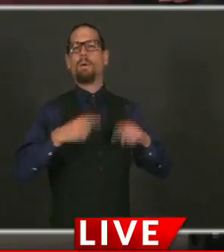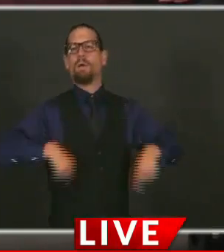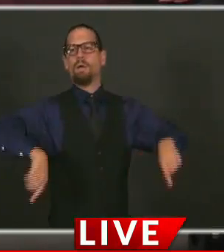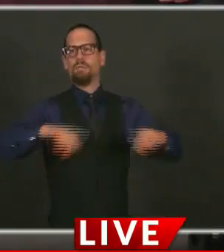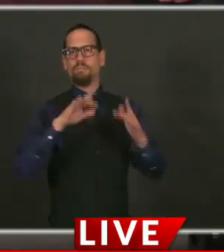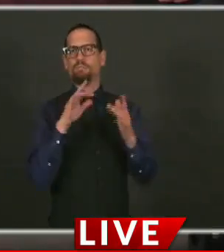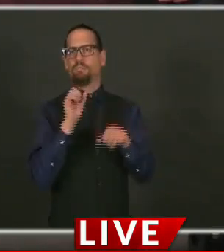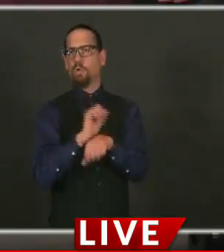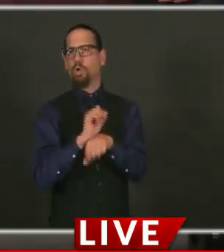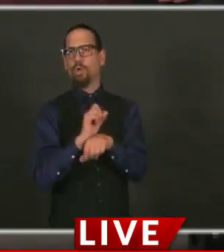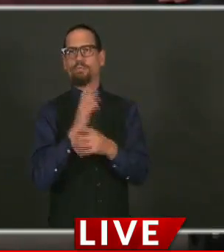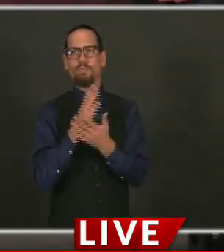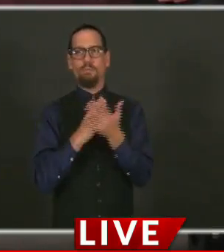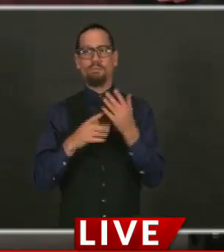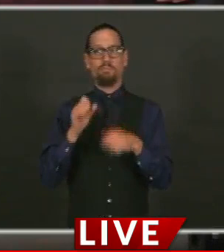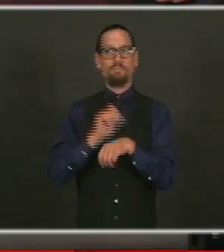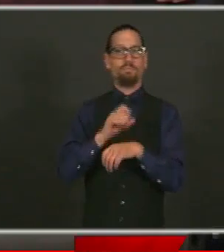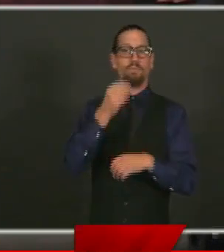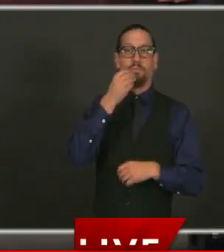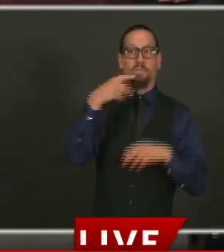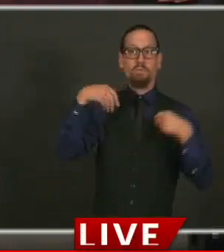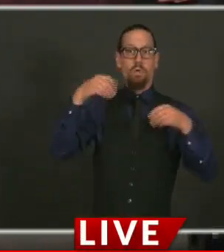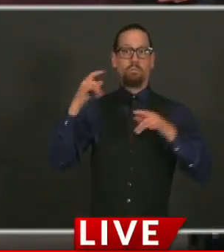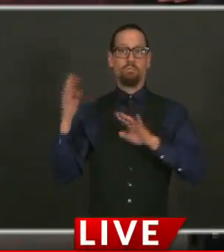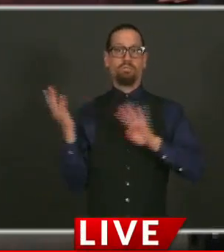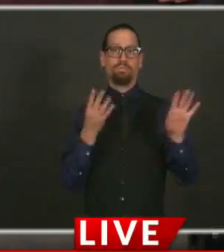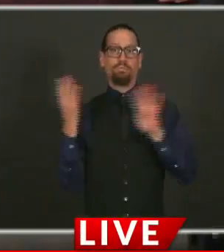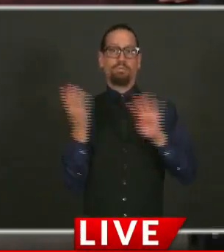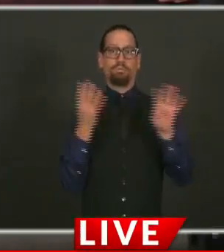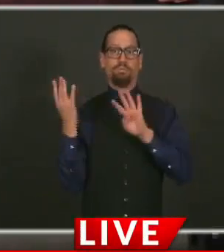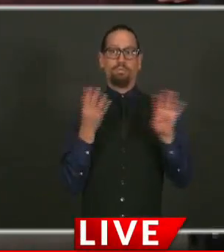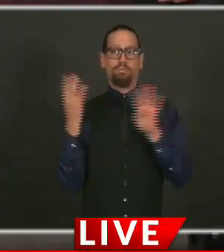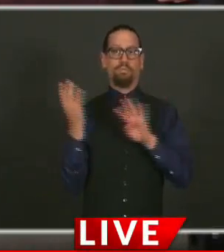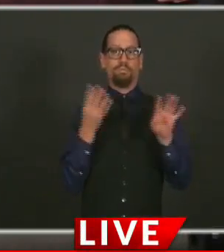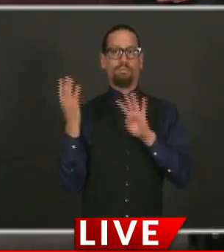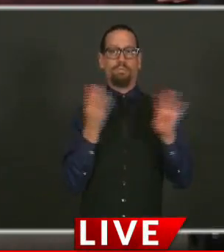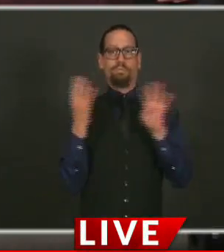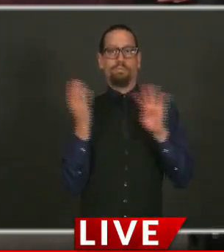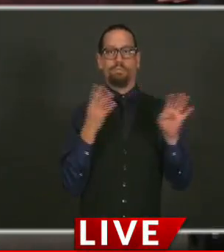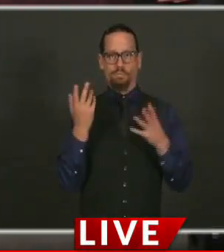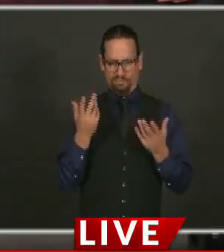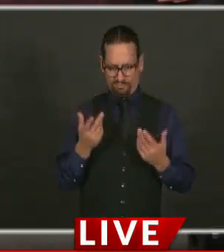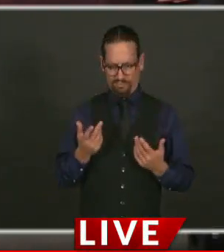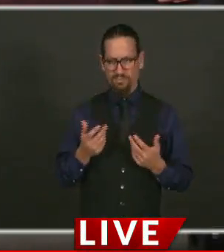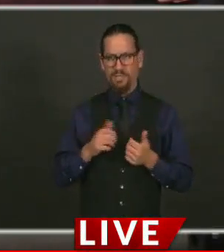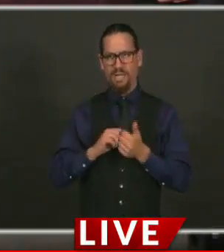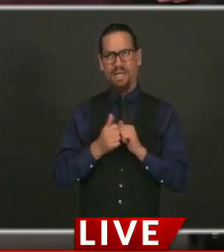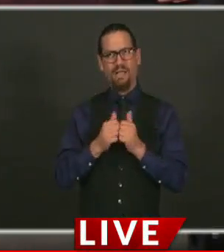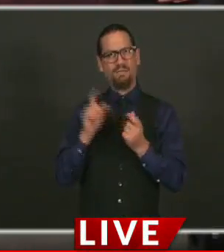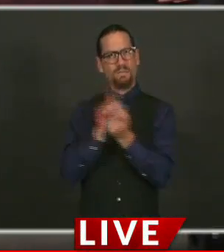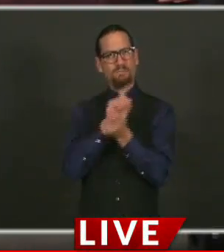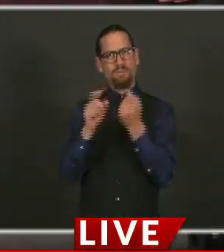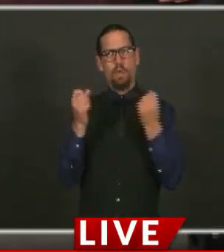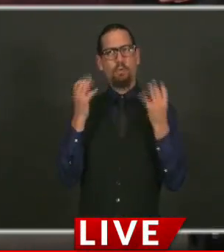ON CONTACT TRACING, WHAT ABOUT THOSE PROFESSIONS WHERE PEOPLE HAVE CONTRACTED --